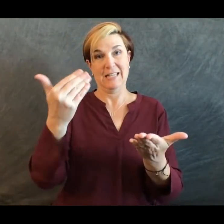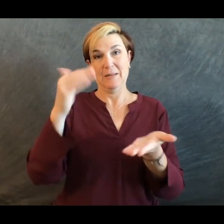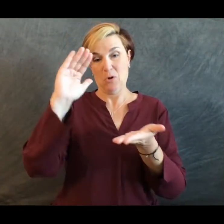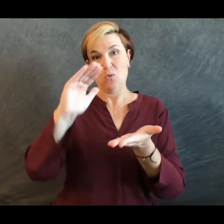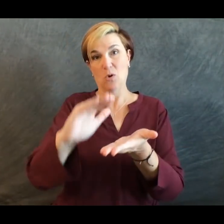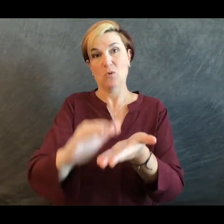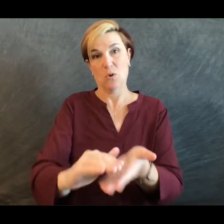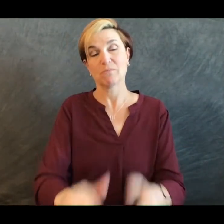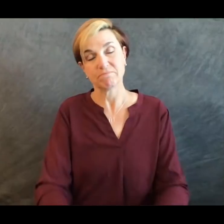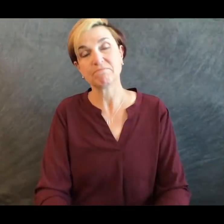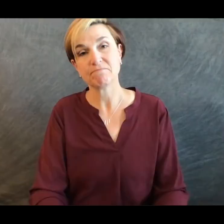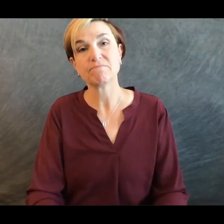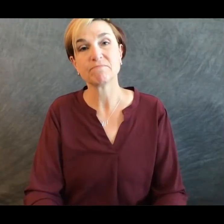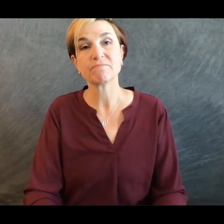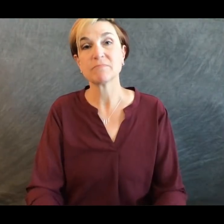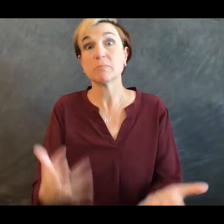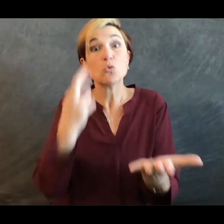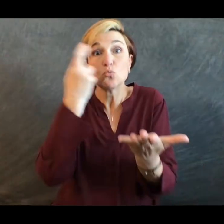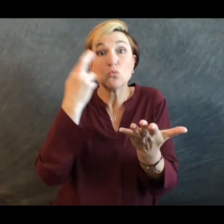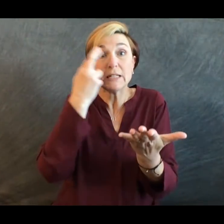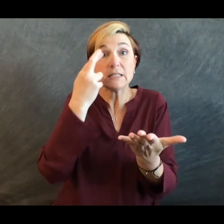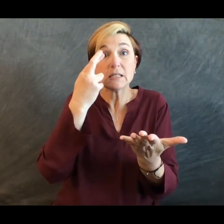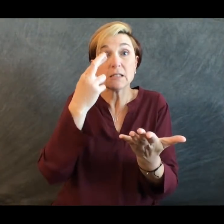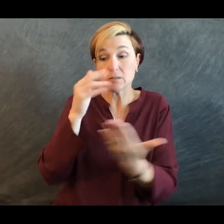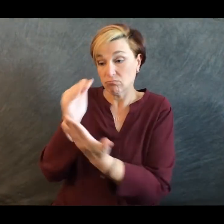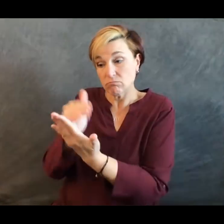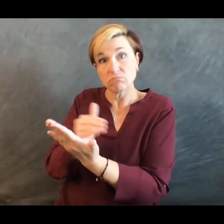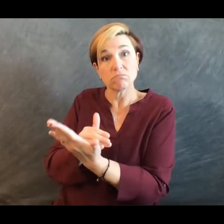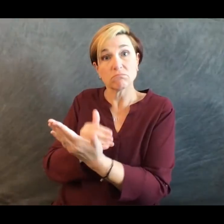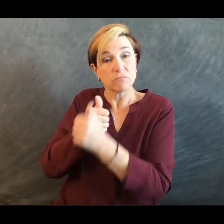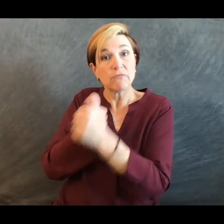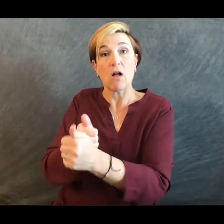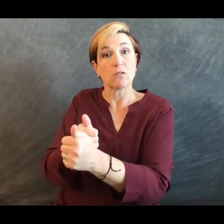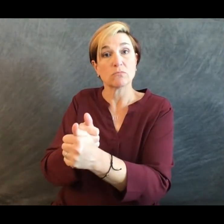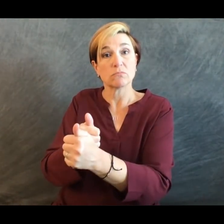the people doing what they had to do great people and and working with